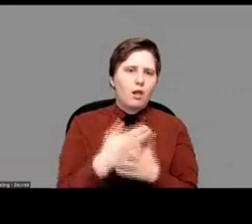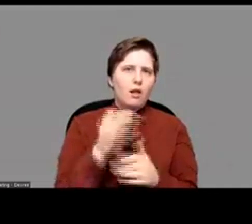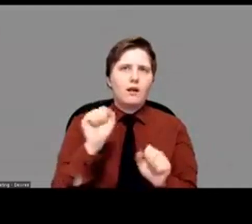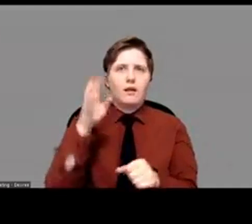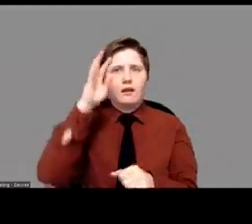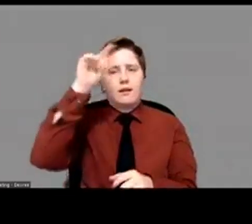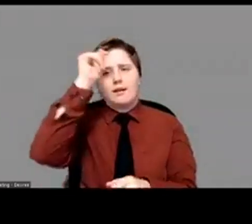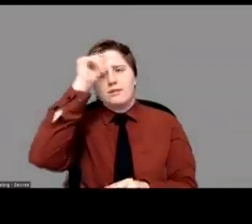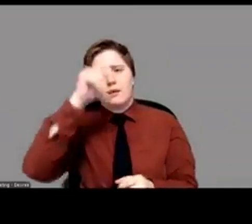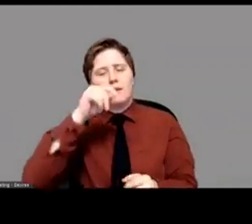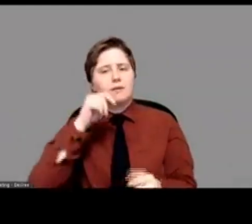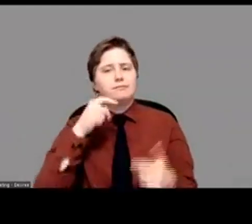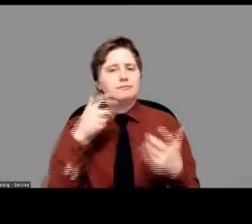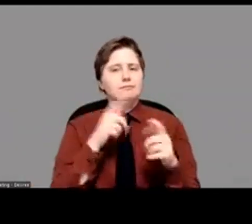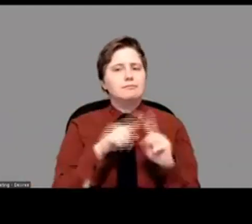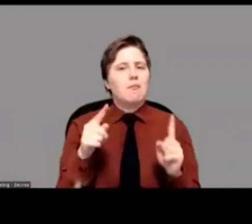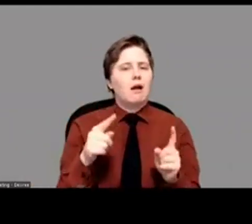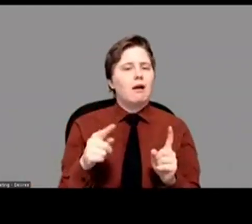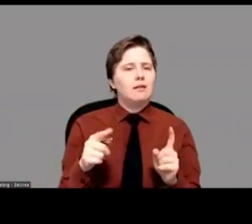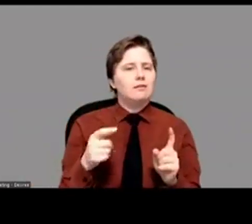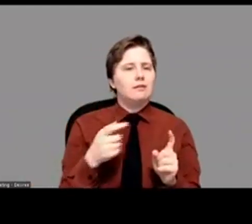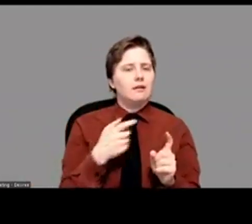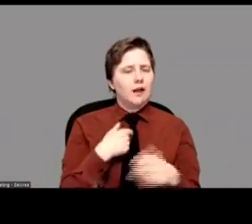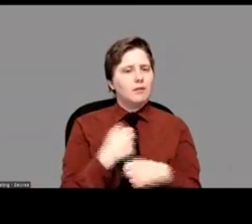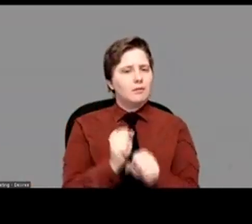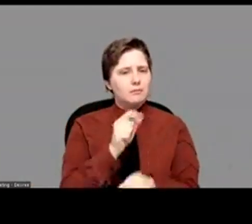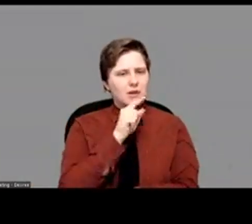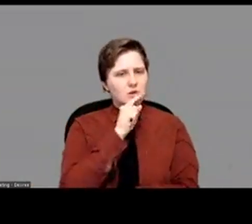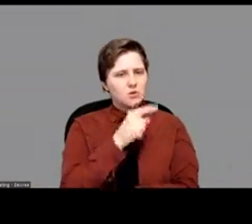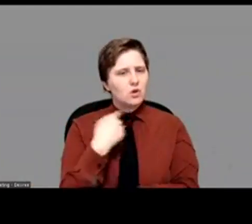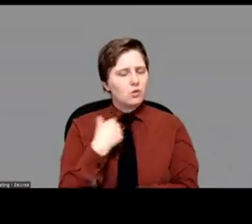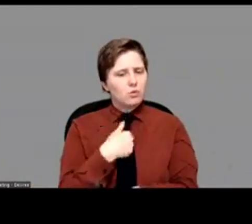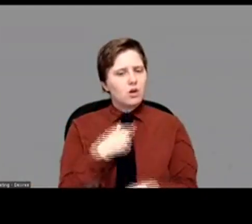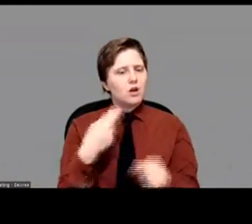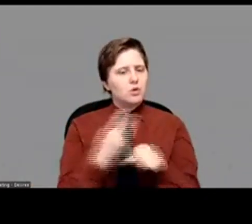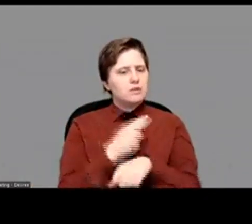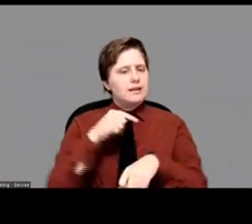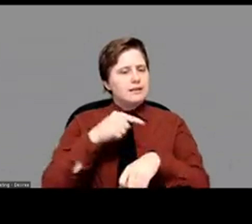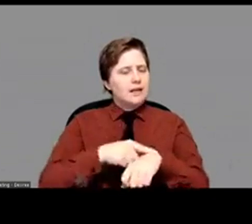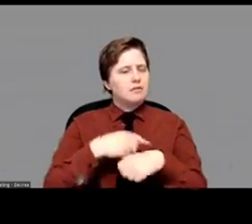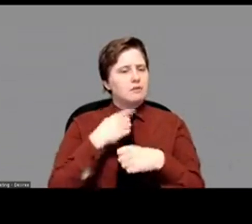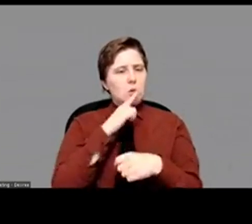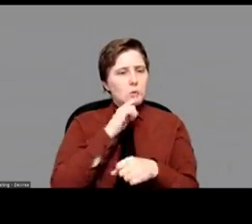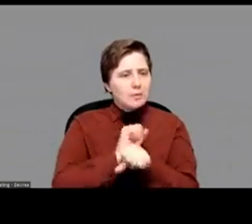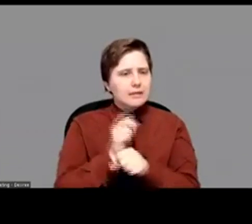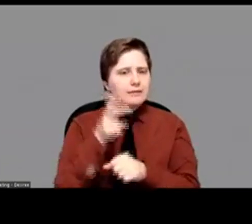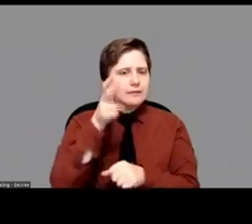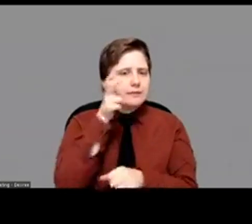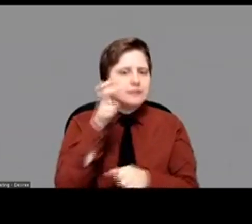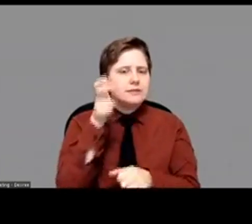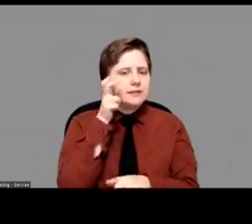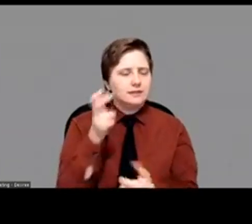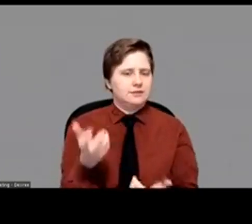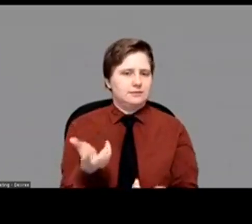But I want to make sure that we are taking the time to truly listen so.